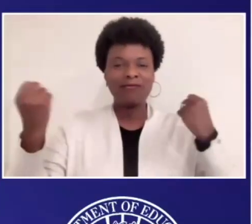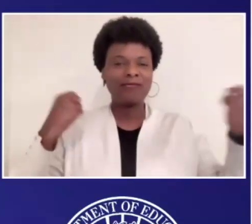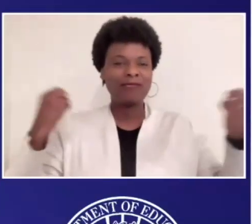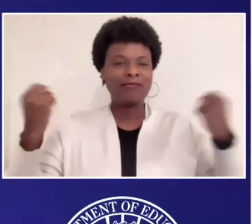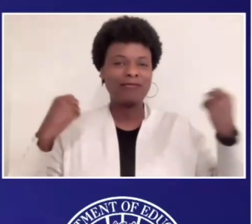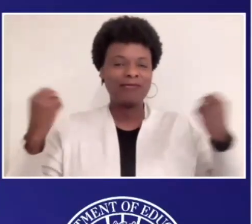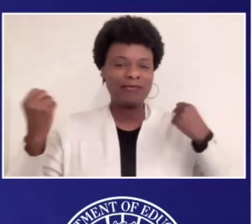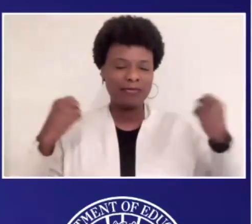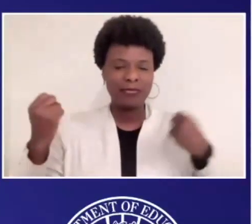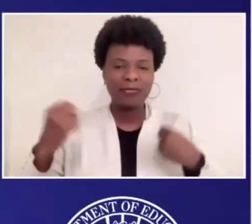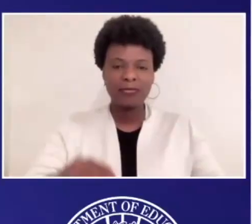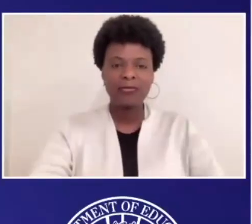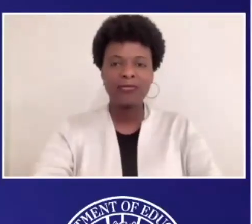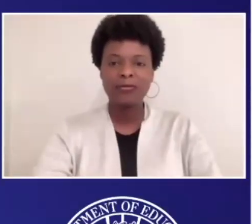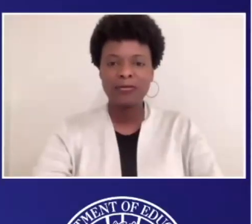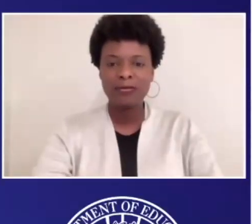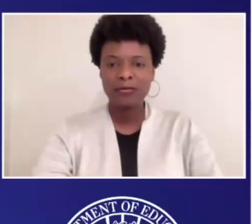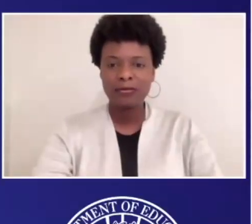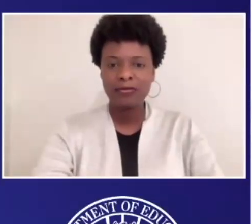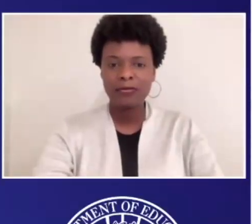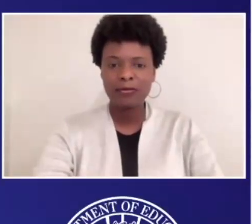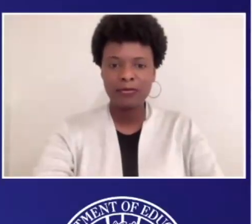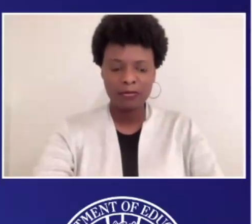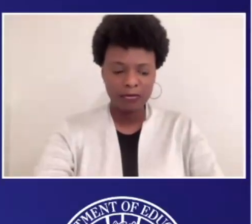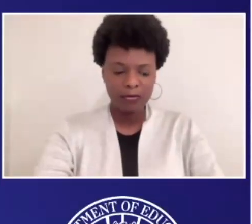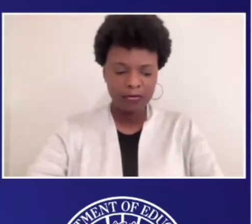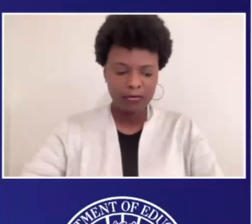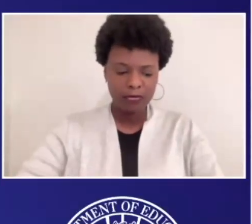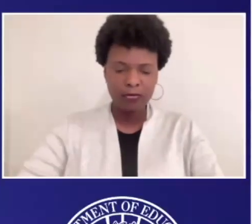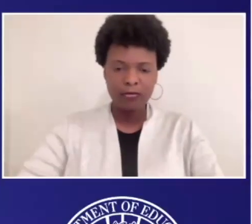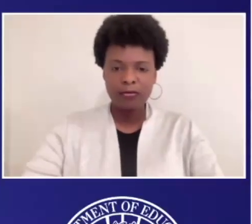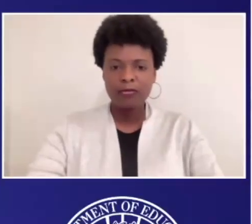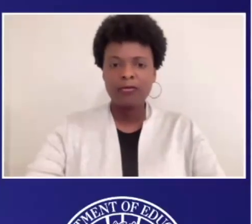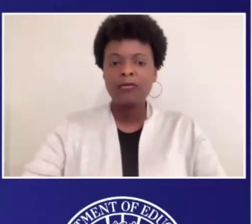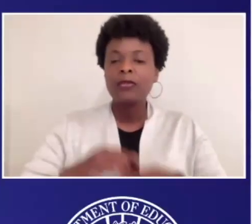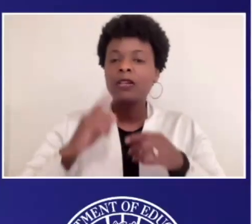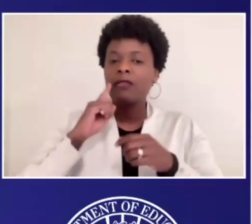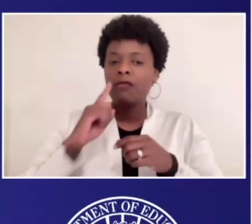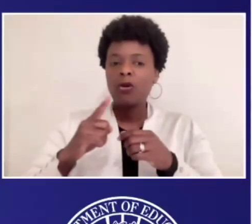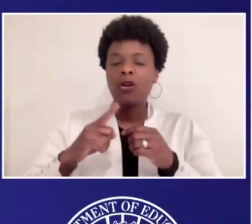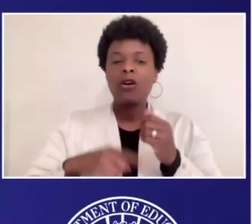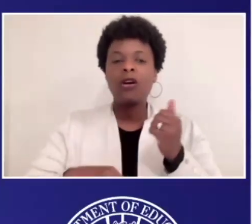Yes? I thought so. All right. On behalf of the Deputy Assistant Secretary, Jeffrey Andrade,